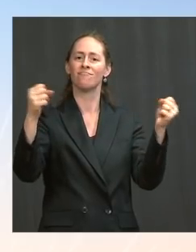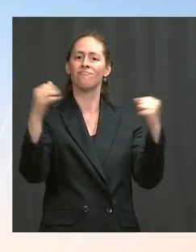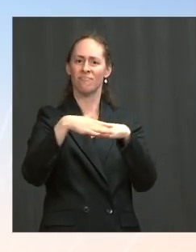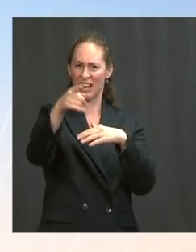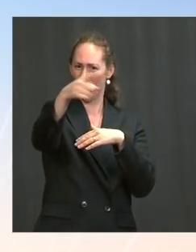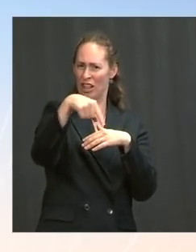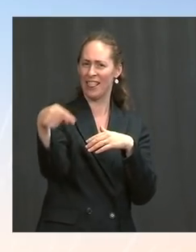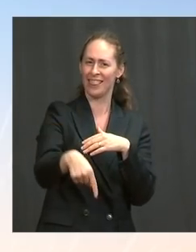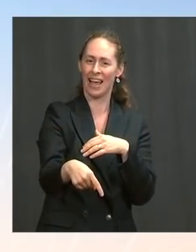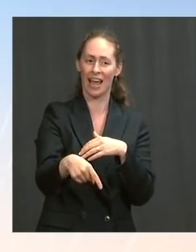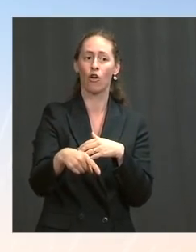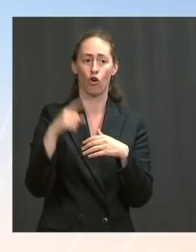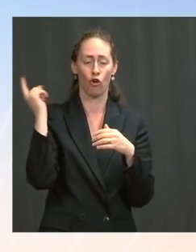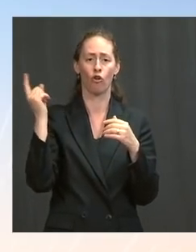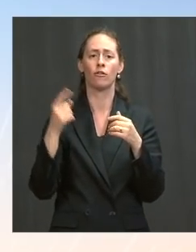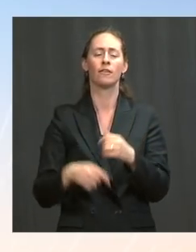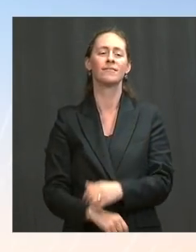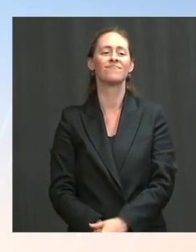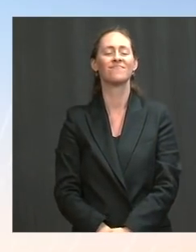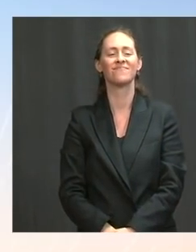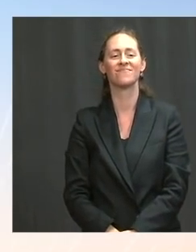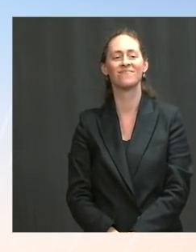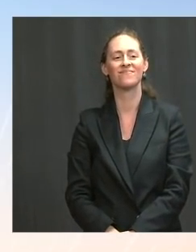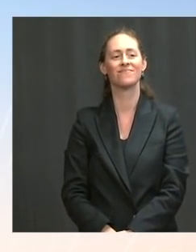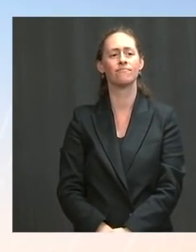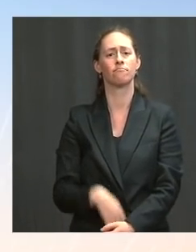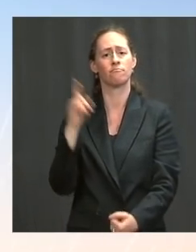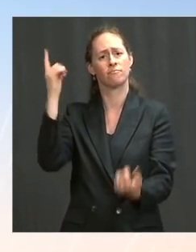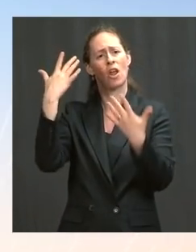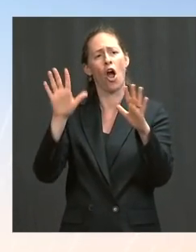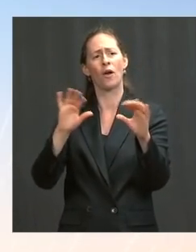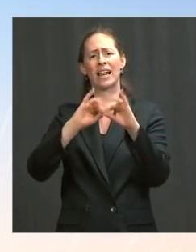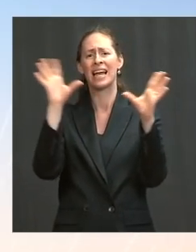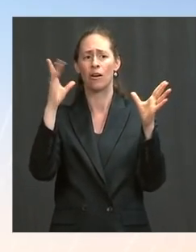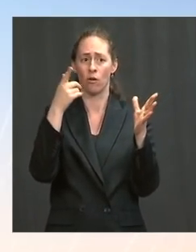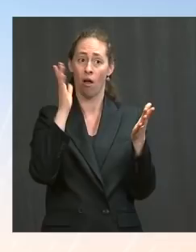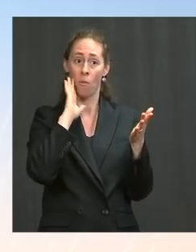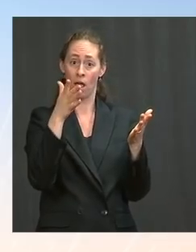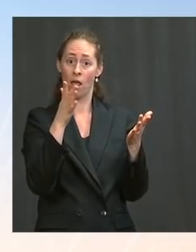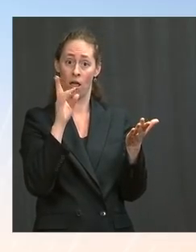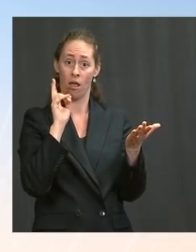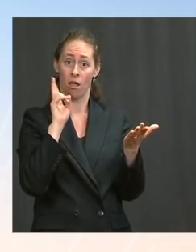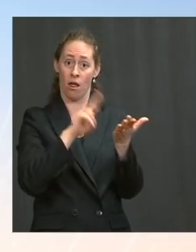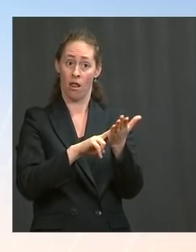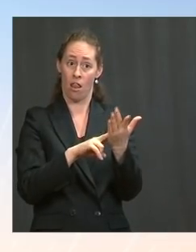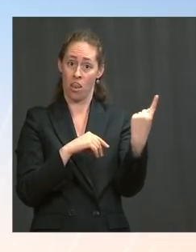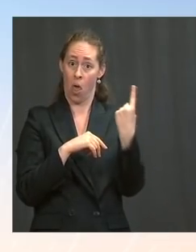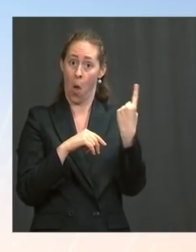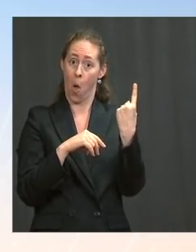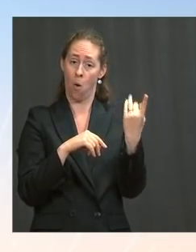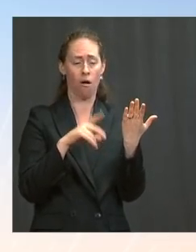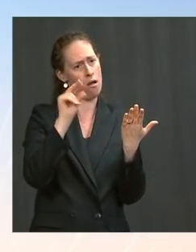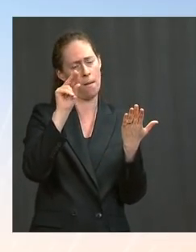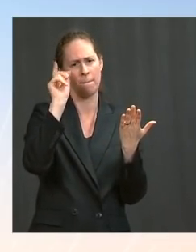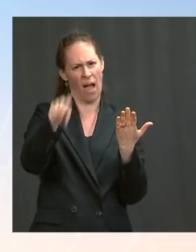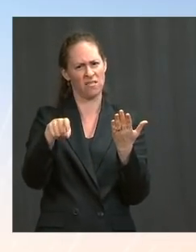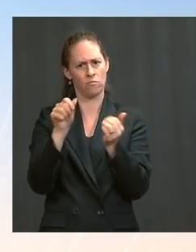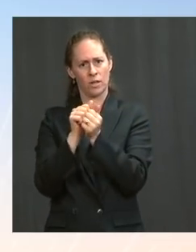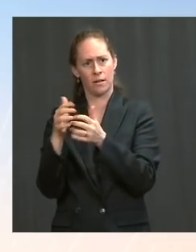and he indicated he refused to sign the infrastructure bill if it was sent to him without his American Families Plan and other priorities, including clean energy.